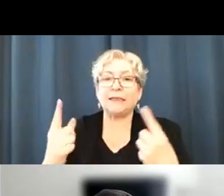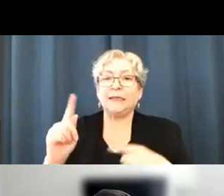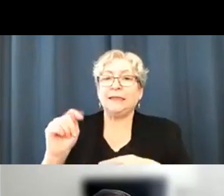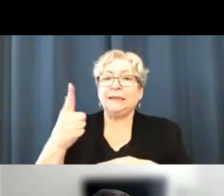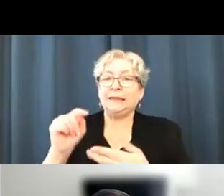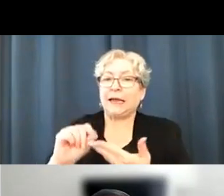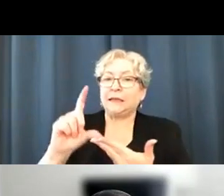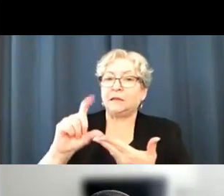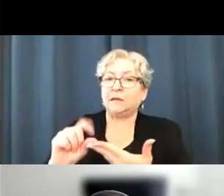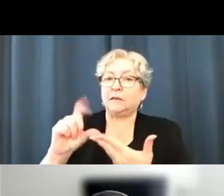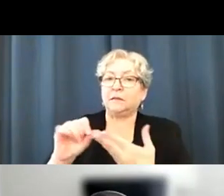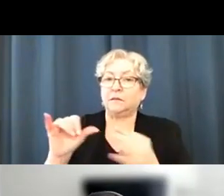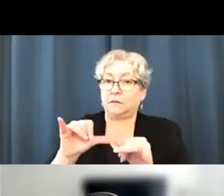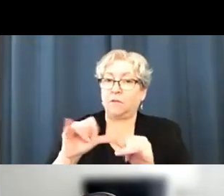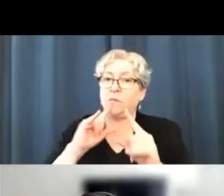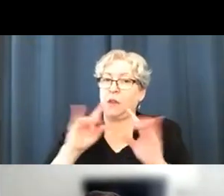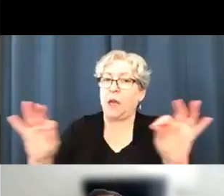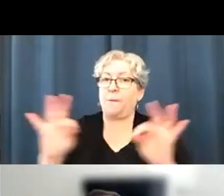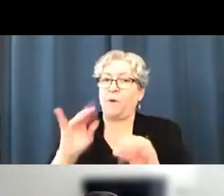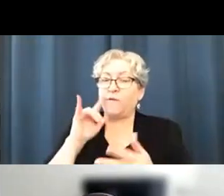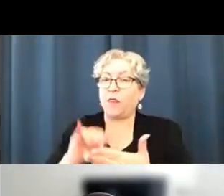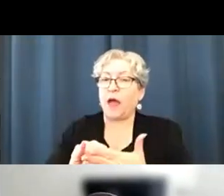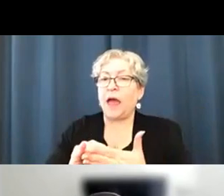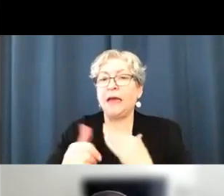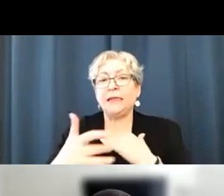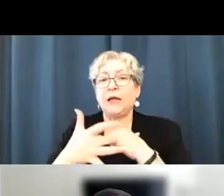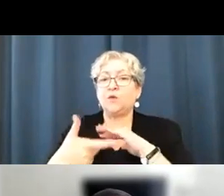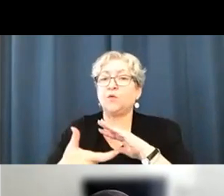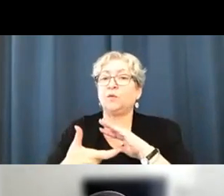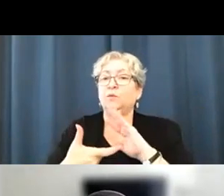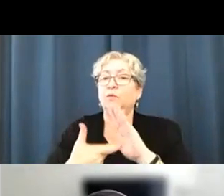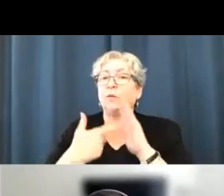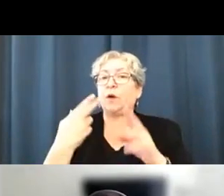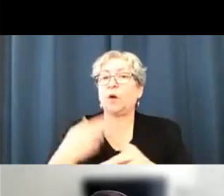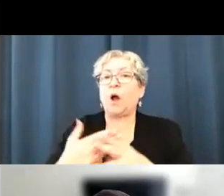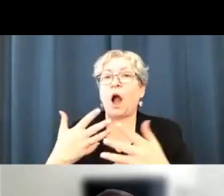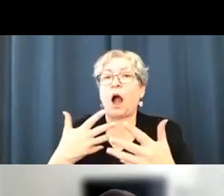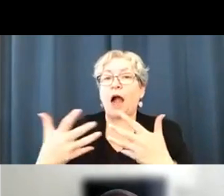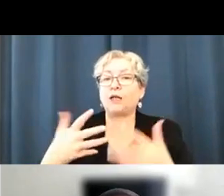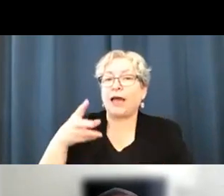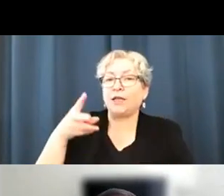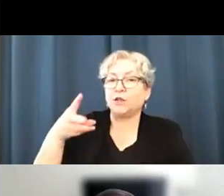is really important for that. And the technical requirement, there's something called contrast ratio, which is 4...